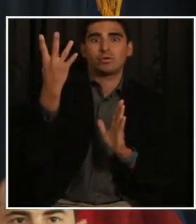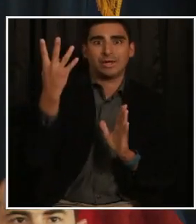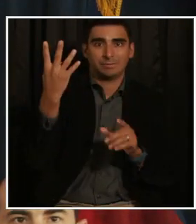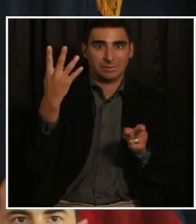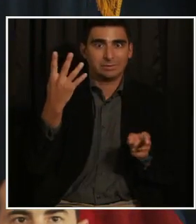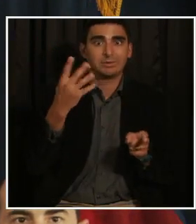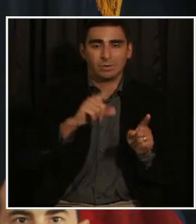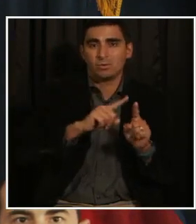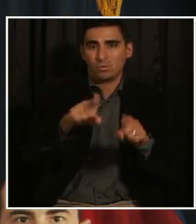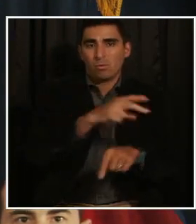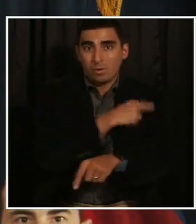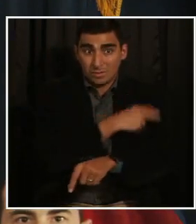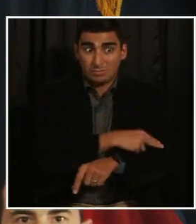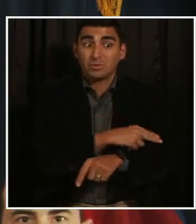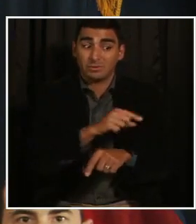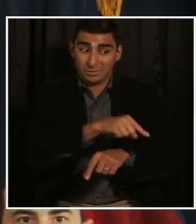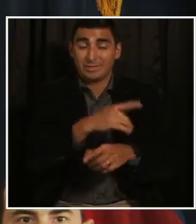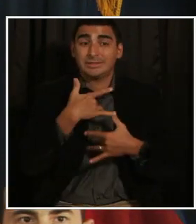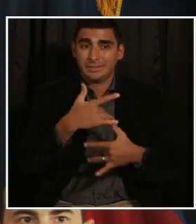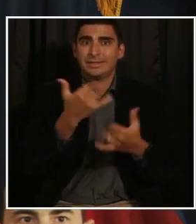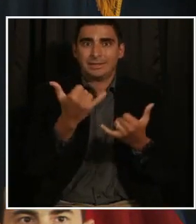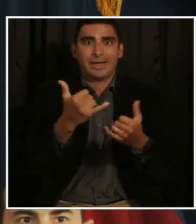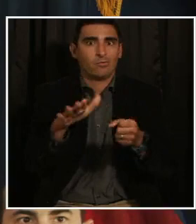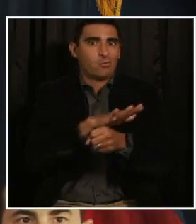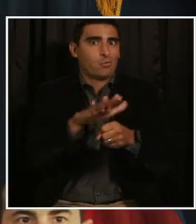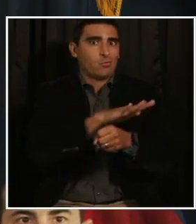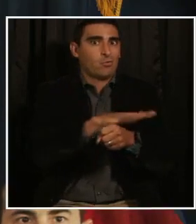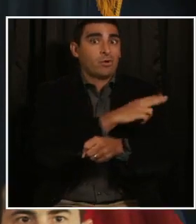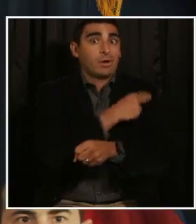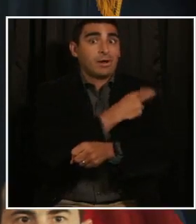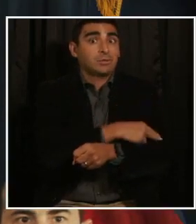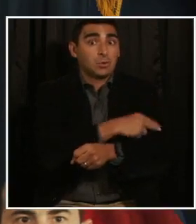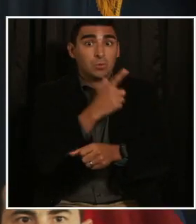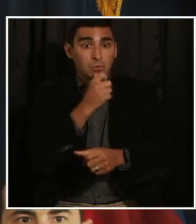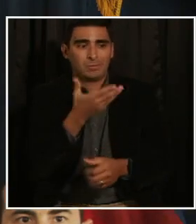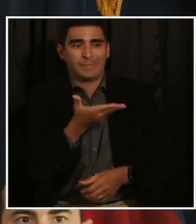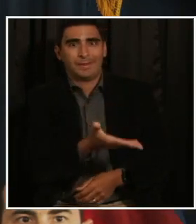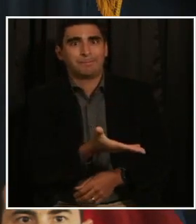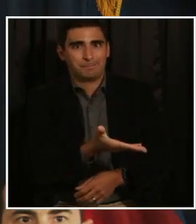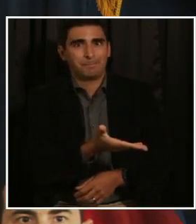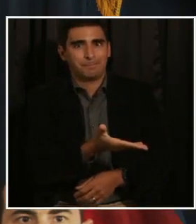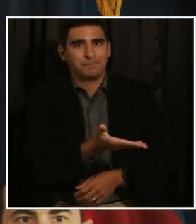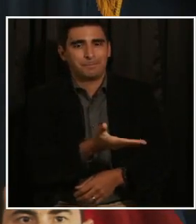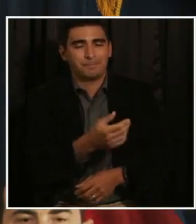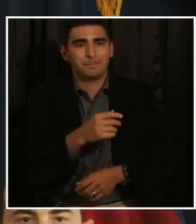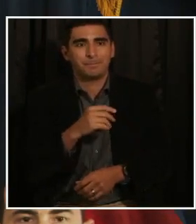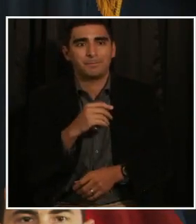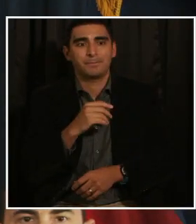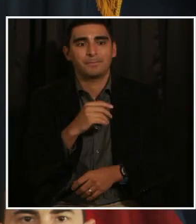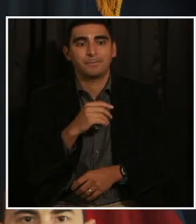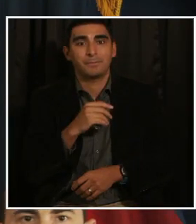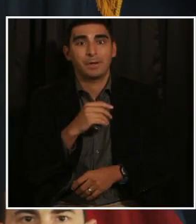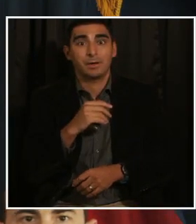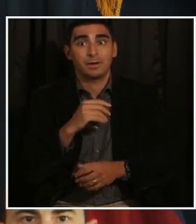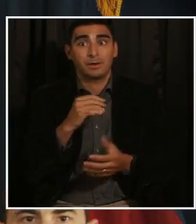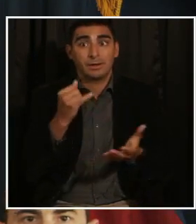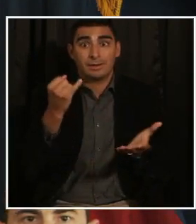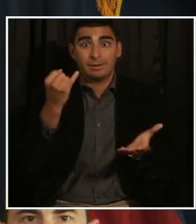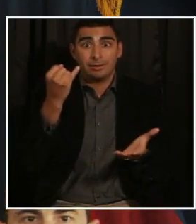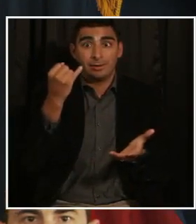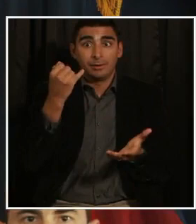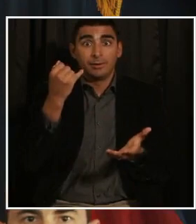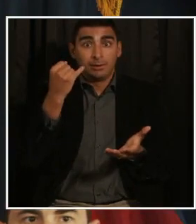filling our hospital beds uh we would not have any type of uh crisis uh in in in the hospitals